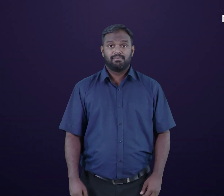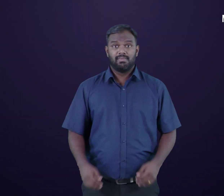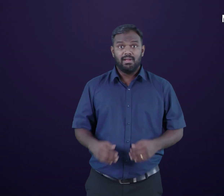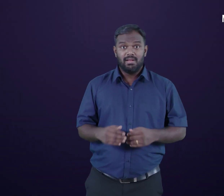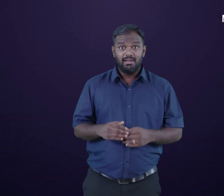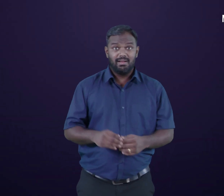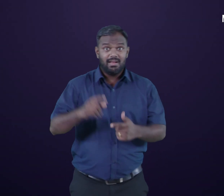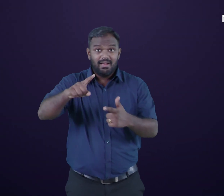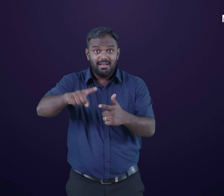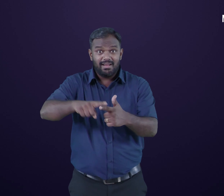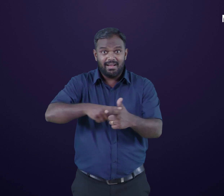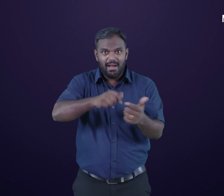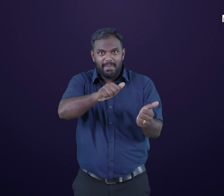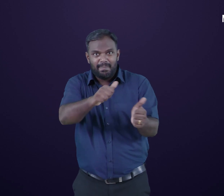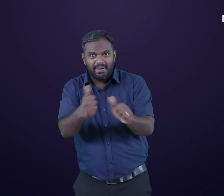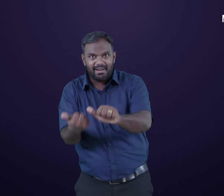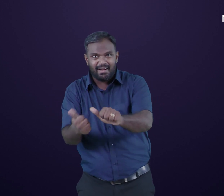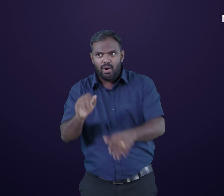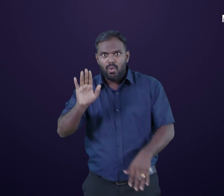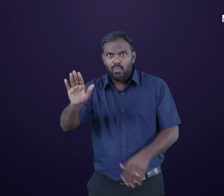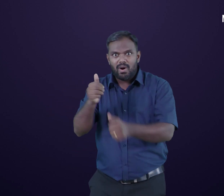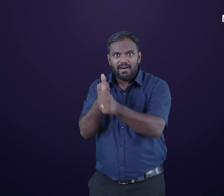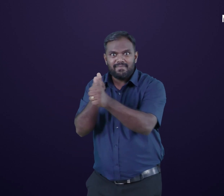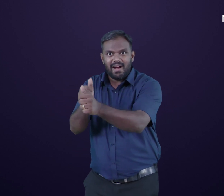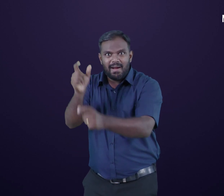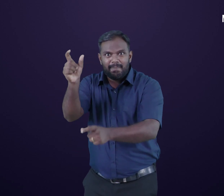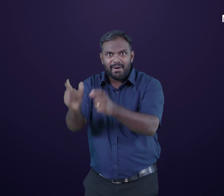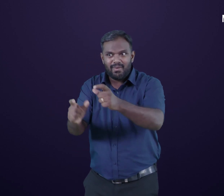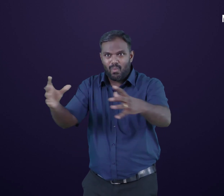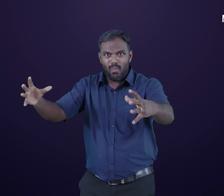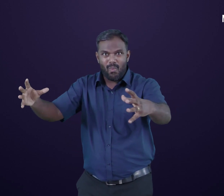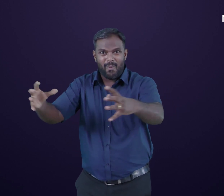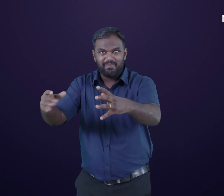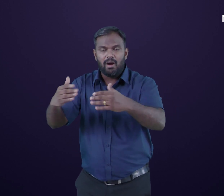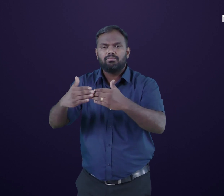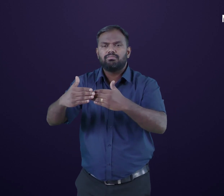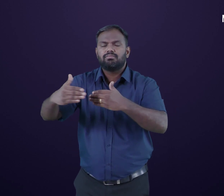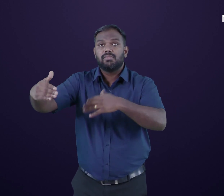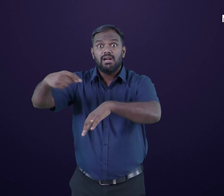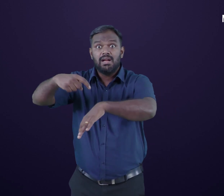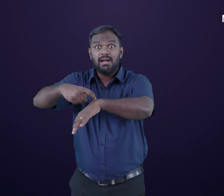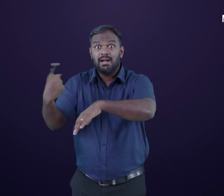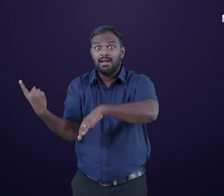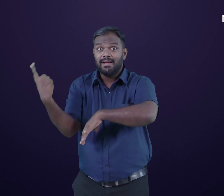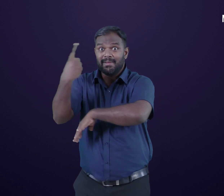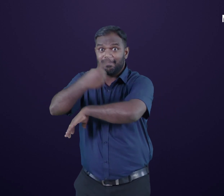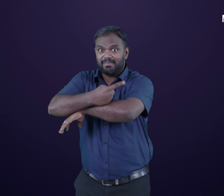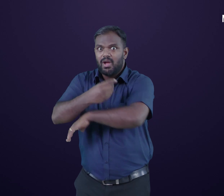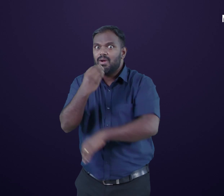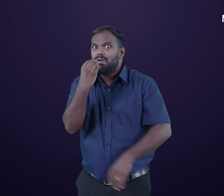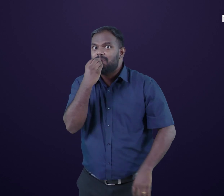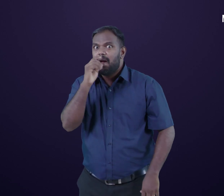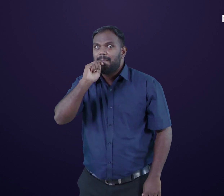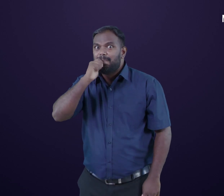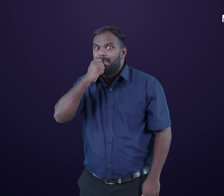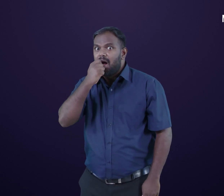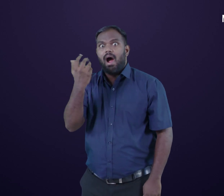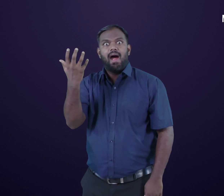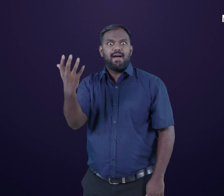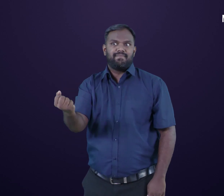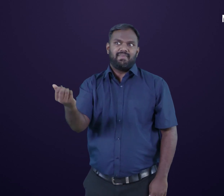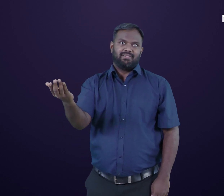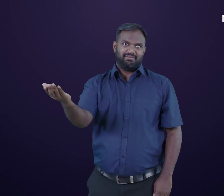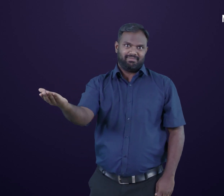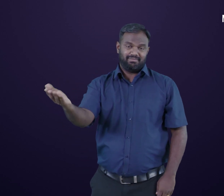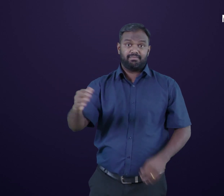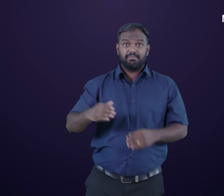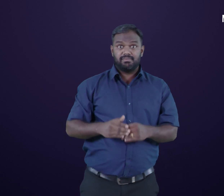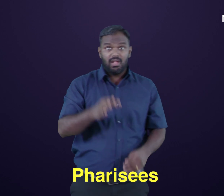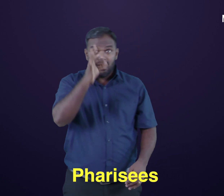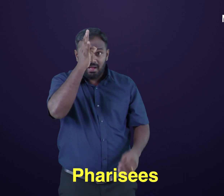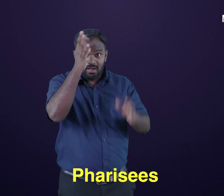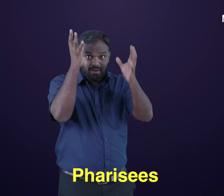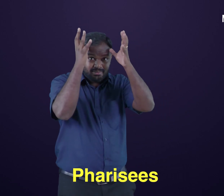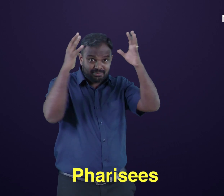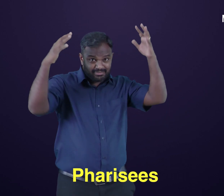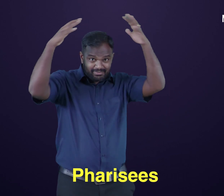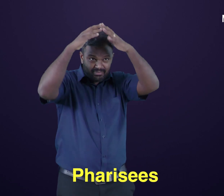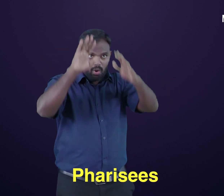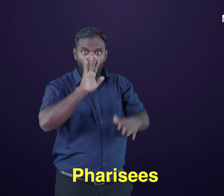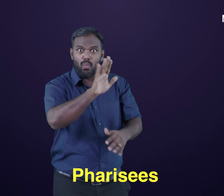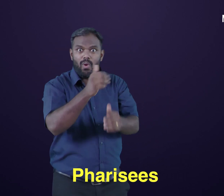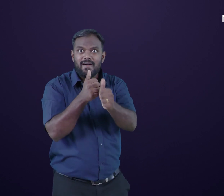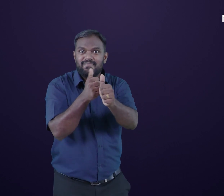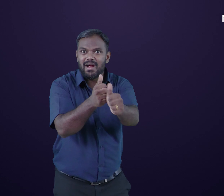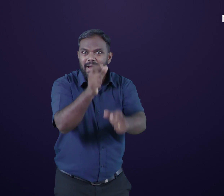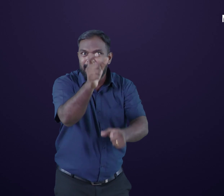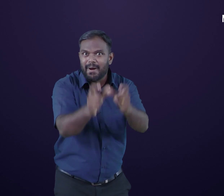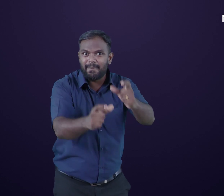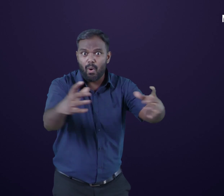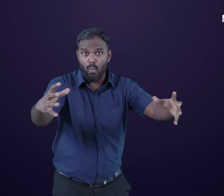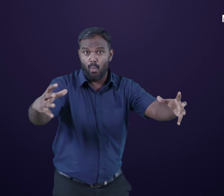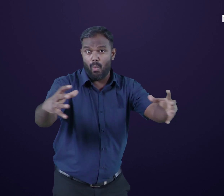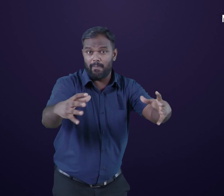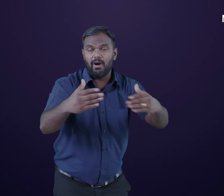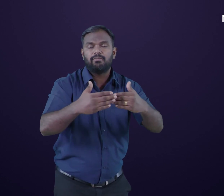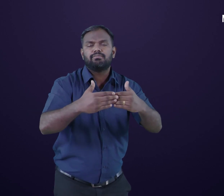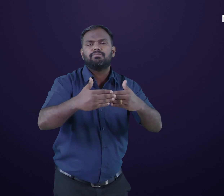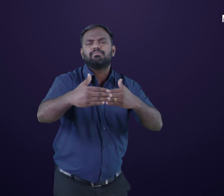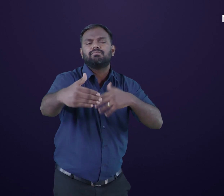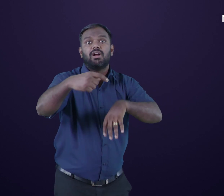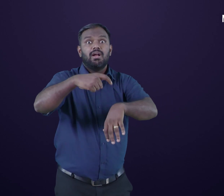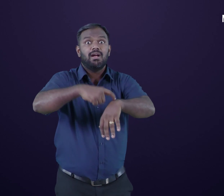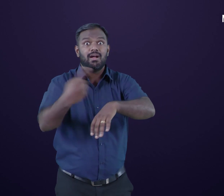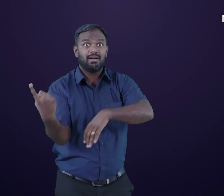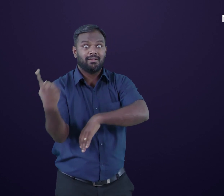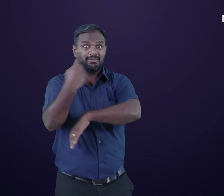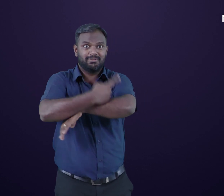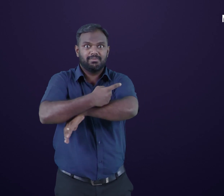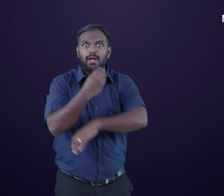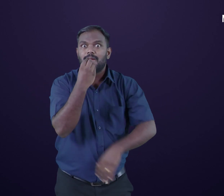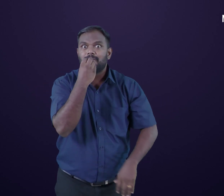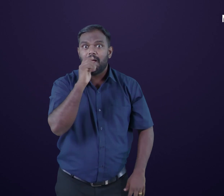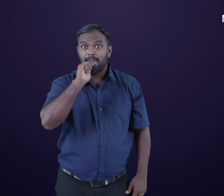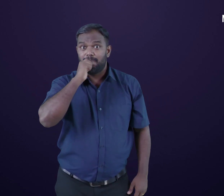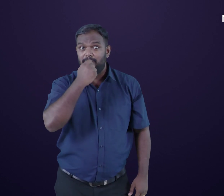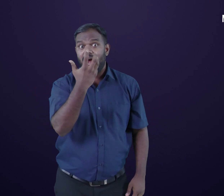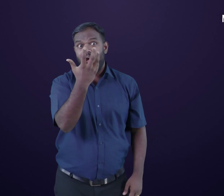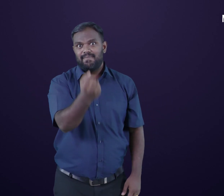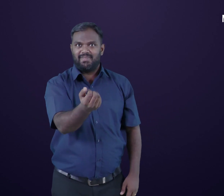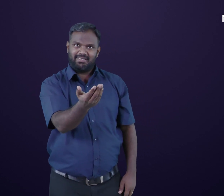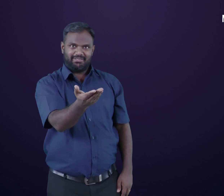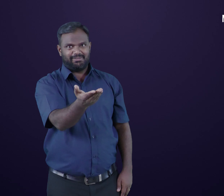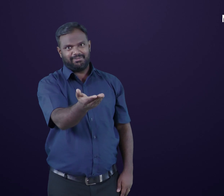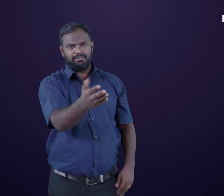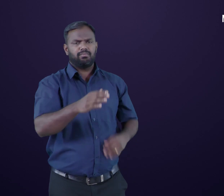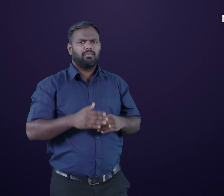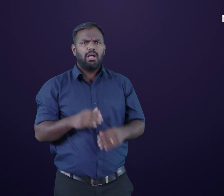Once the followers of John and the Pharisees were fasting.